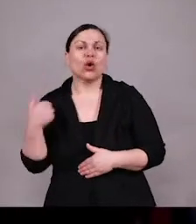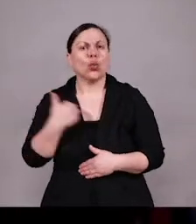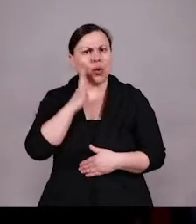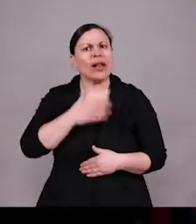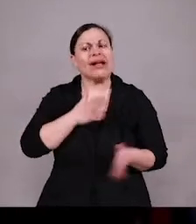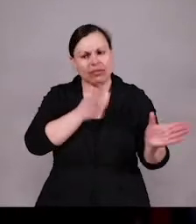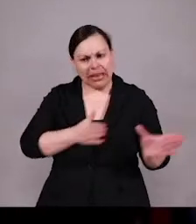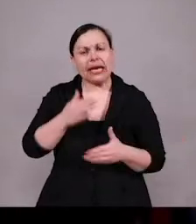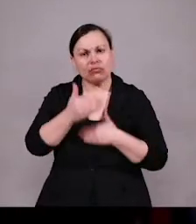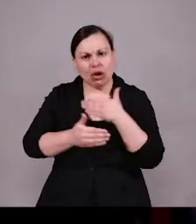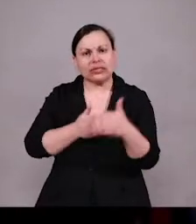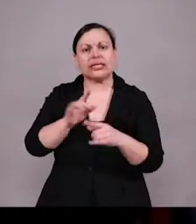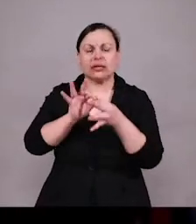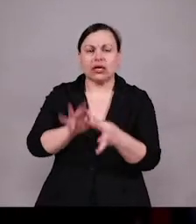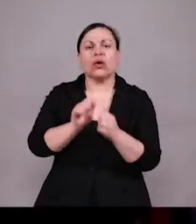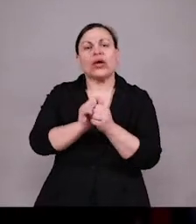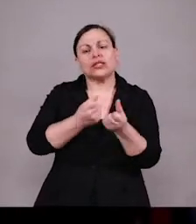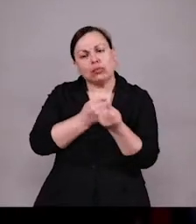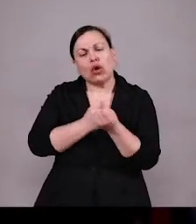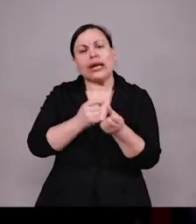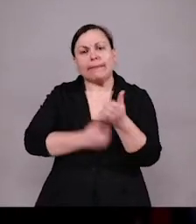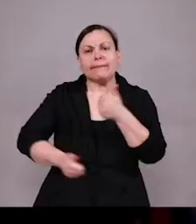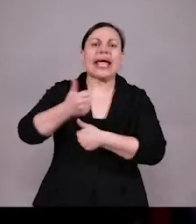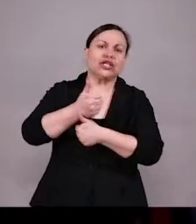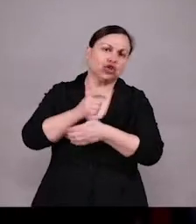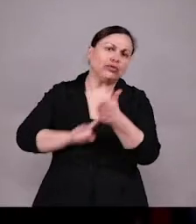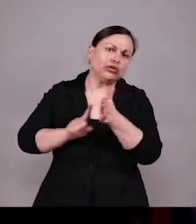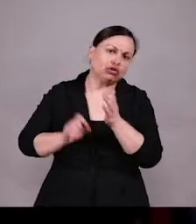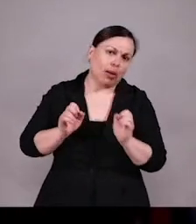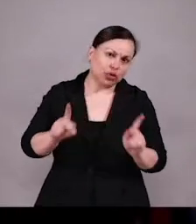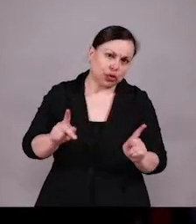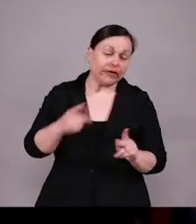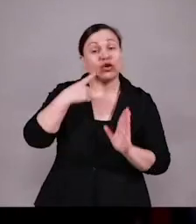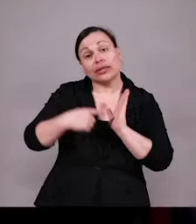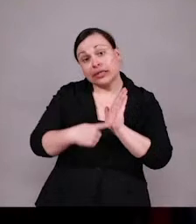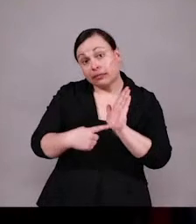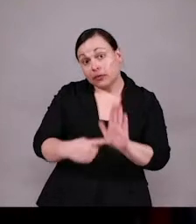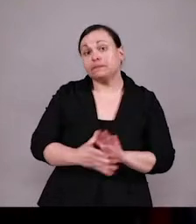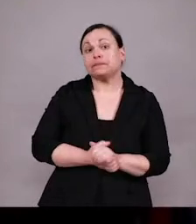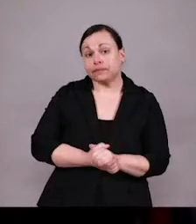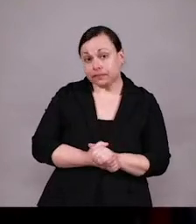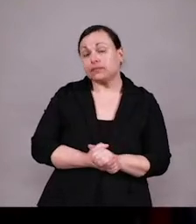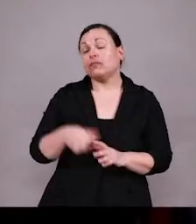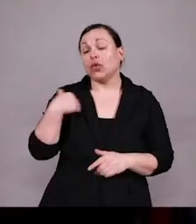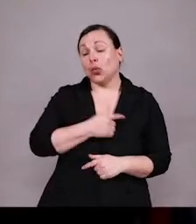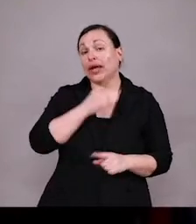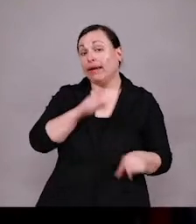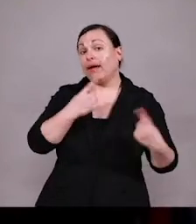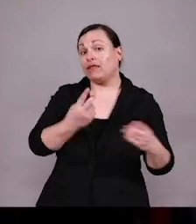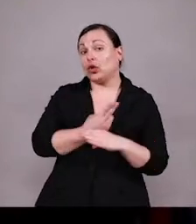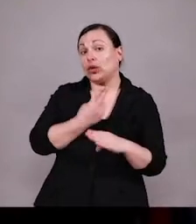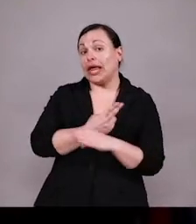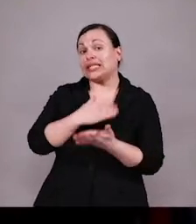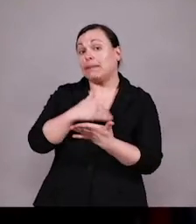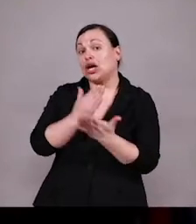around supporting major research opportunities. For instance, we have utilized the Budget Leadership Team